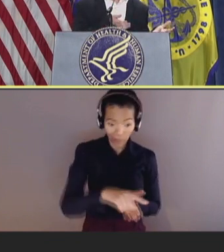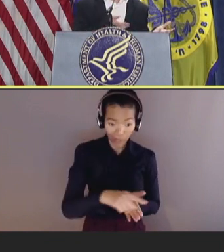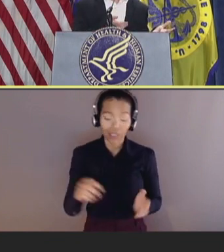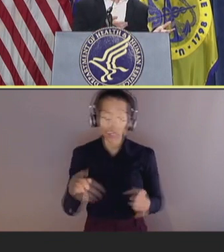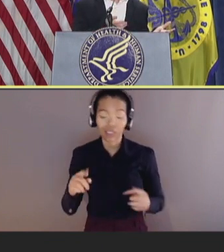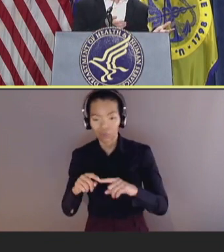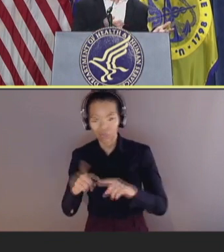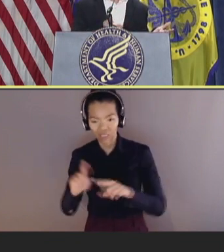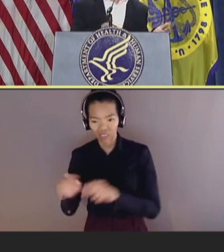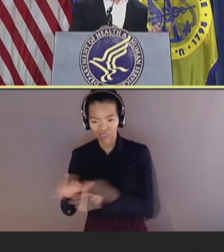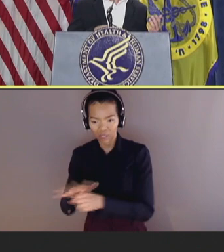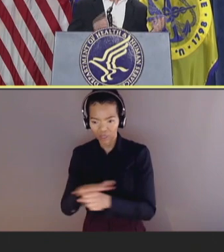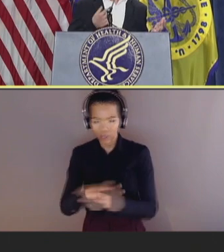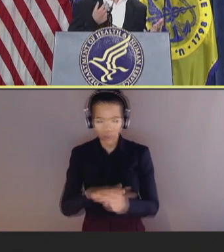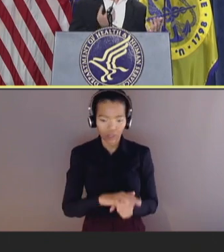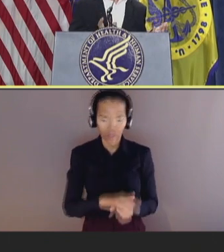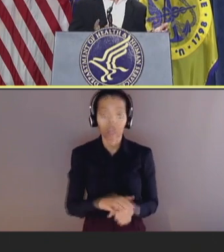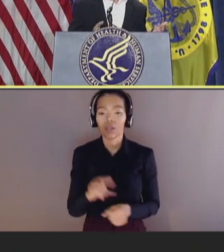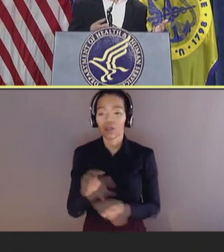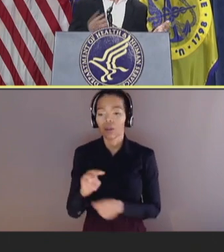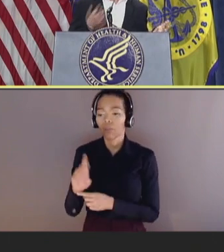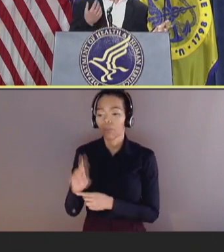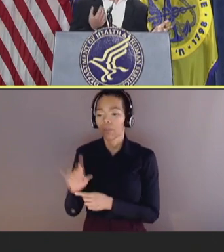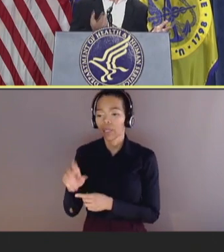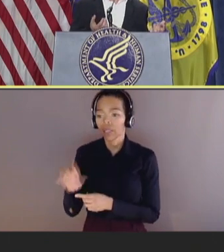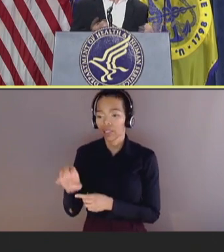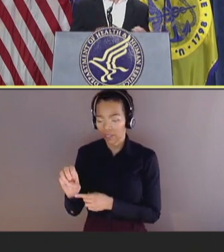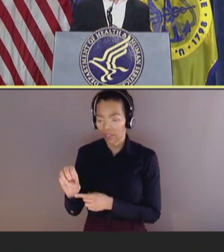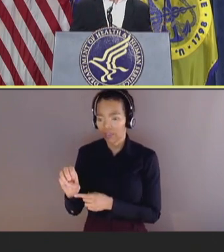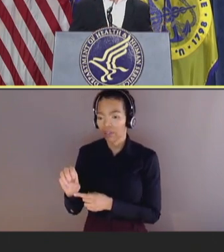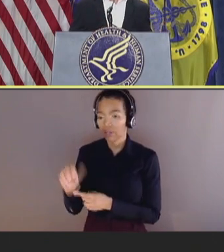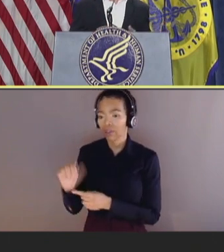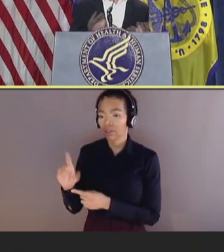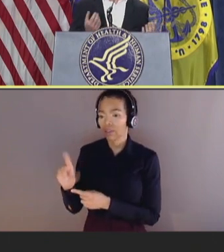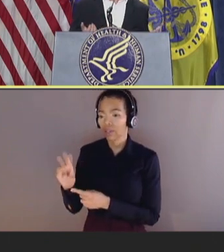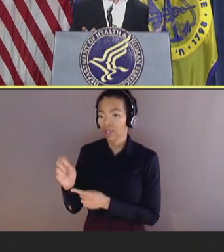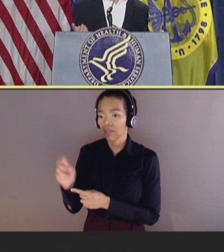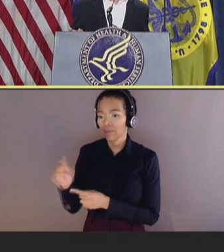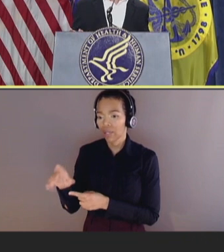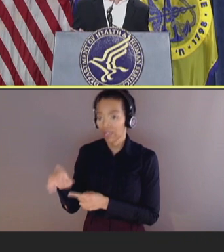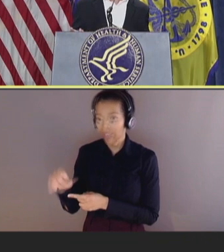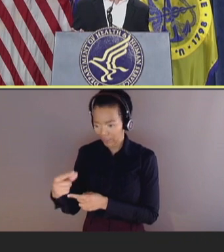applied in Medicare Advantage, same with Medicare Part D, commercial, and Medicaid managed care.